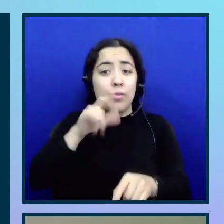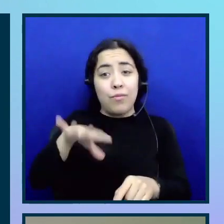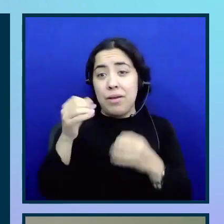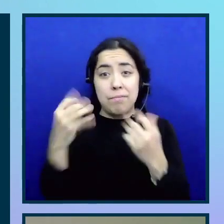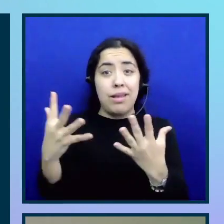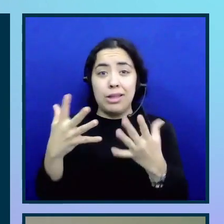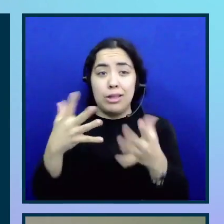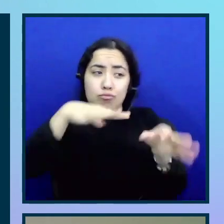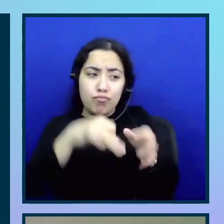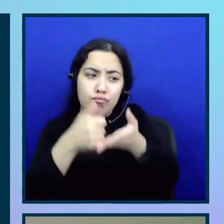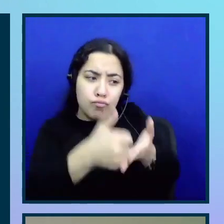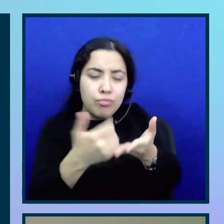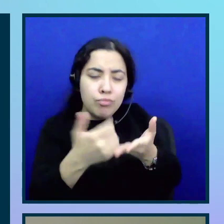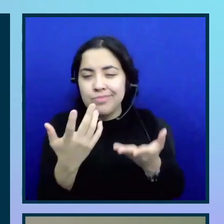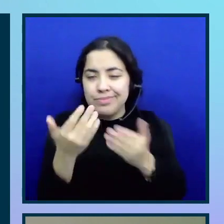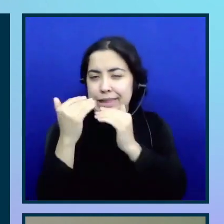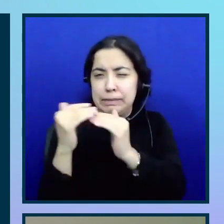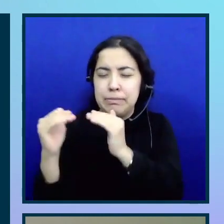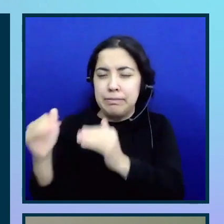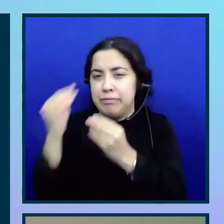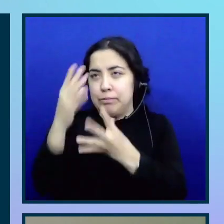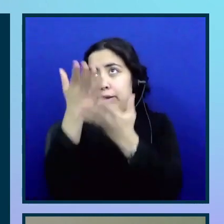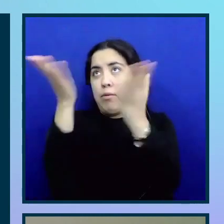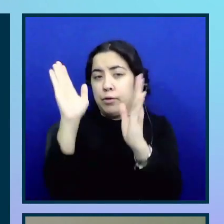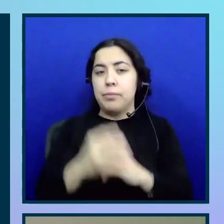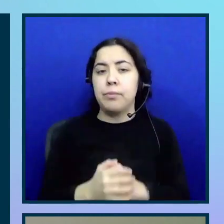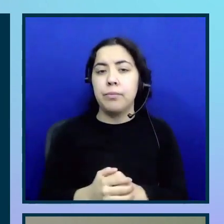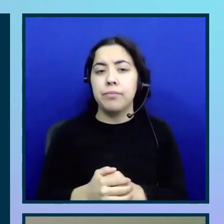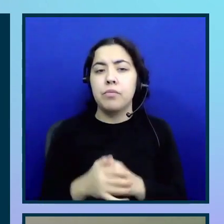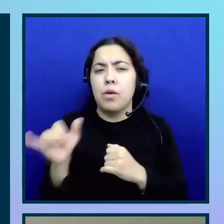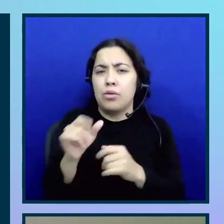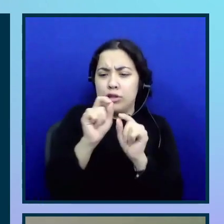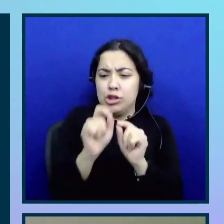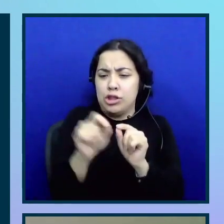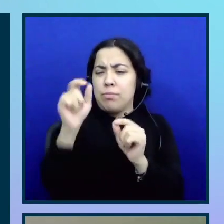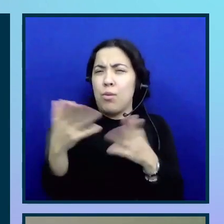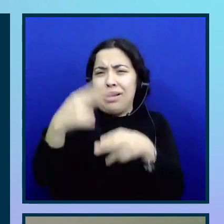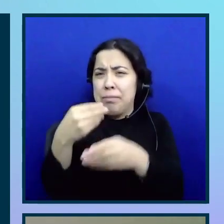telling you what to do here. Another question is, what name do you give the check box? That feels like it should be straightforward